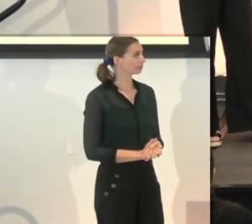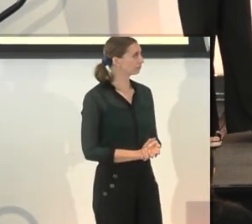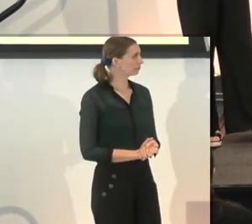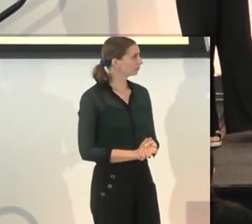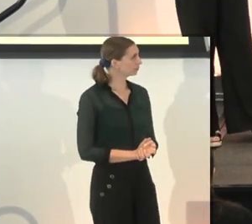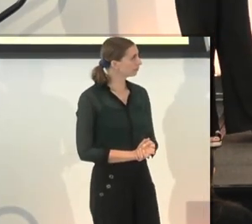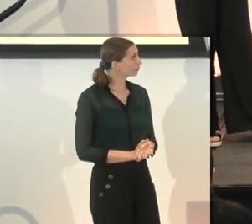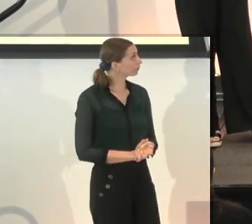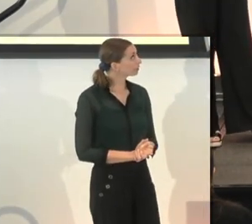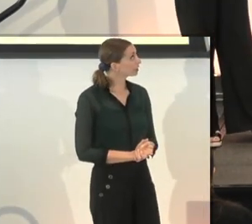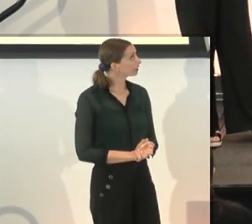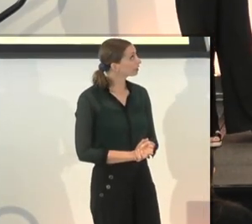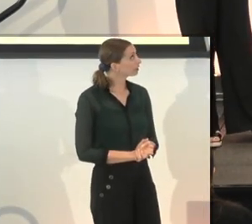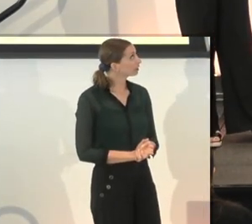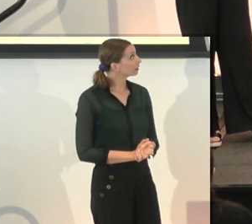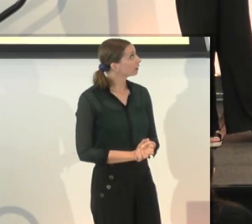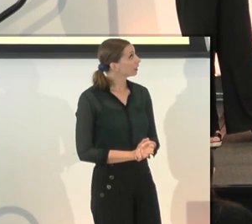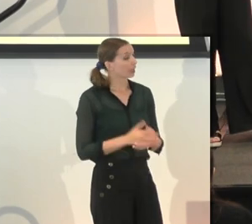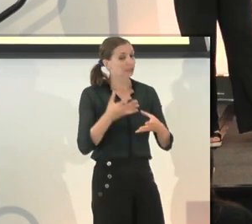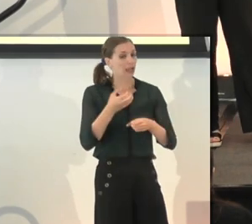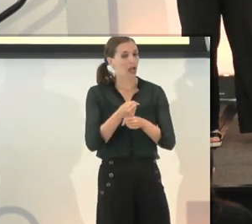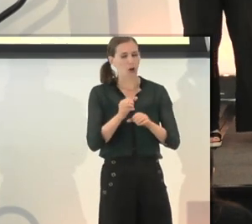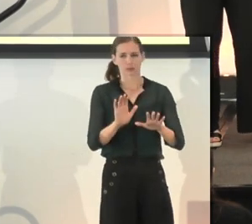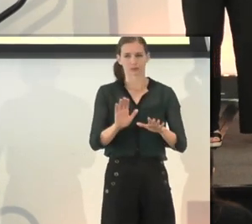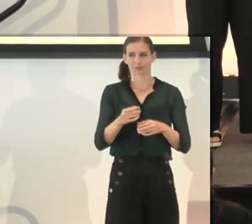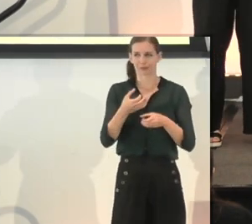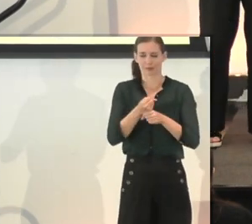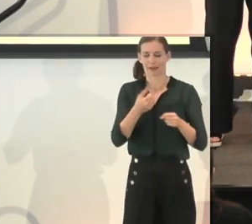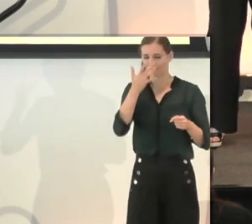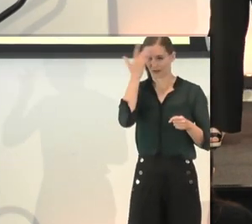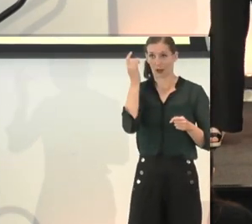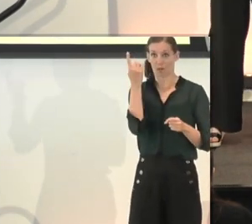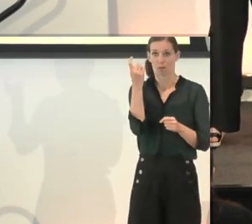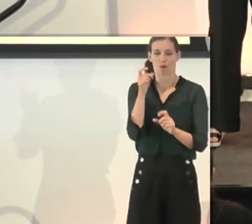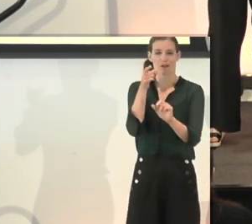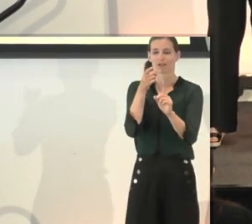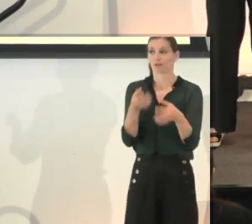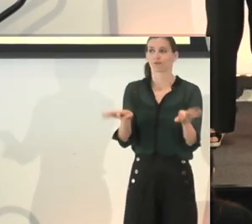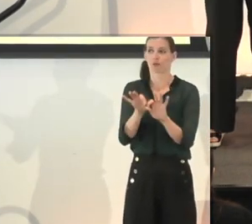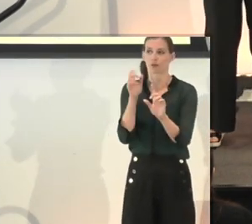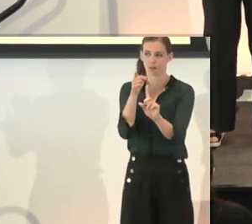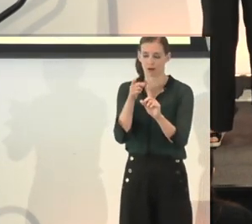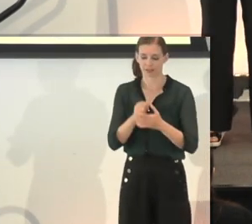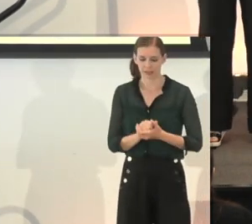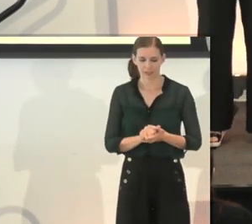Just summing up -- sorry, not summing up, this is an important point. People ask why are you doing